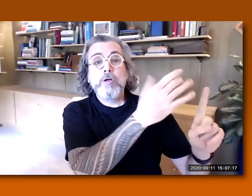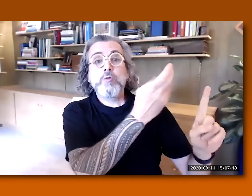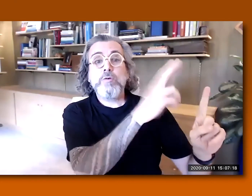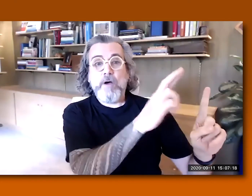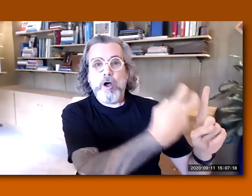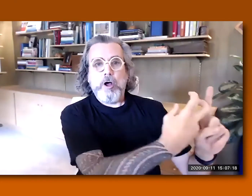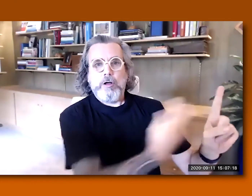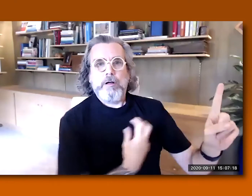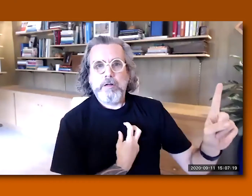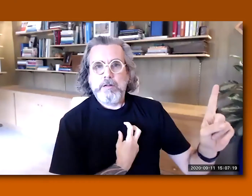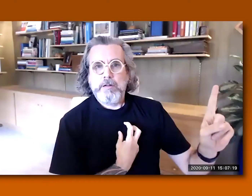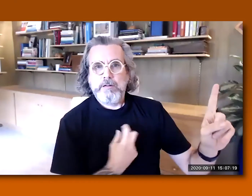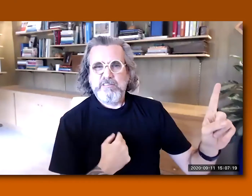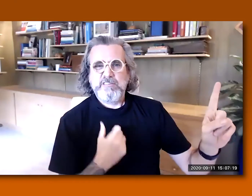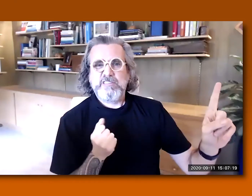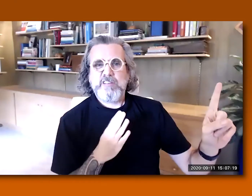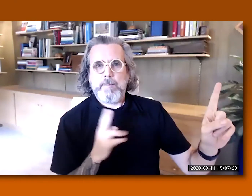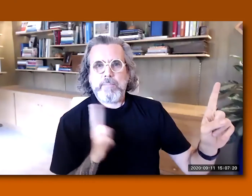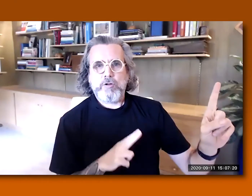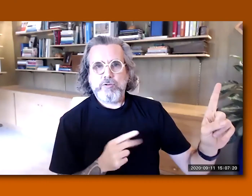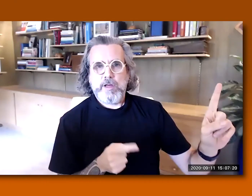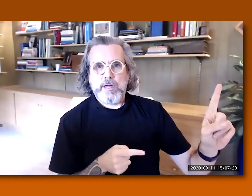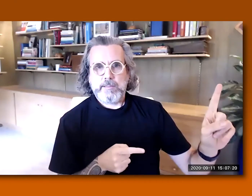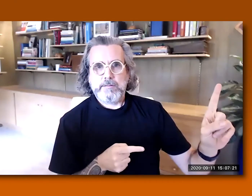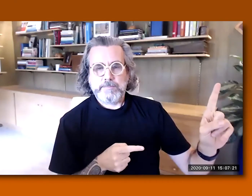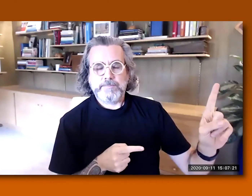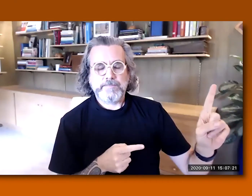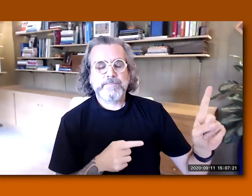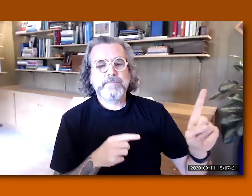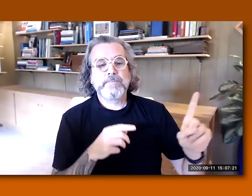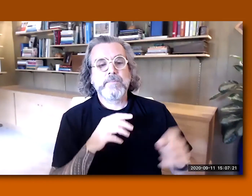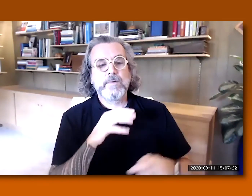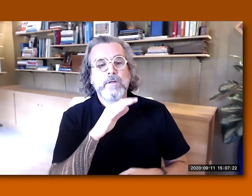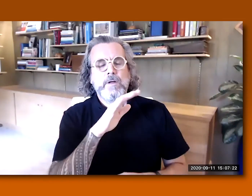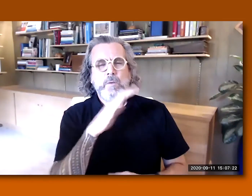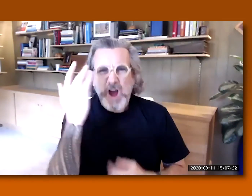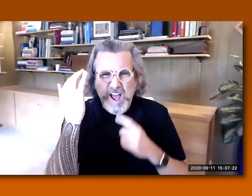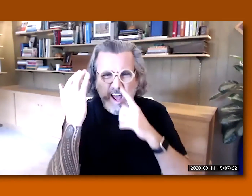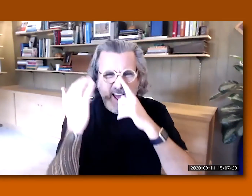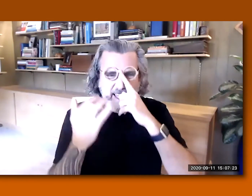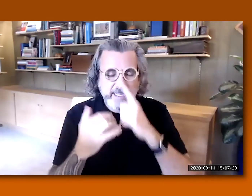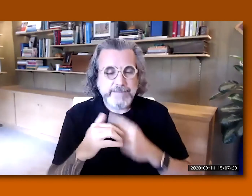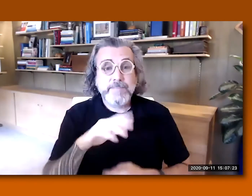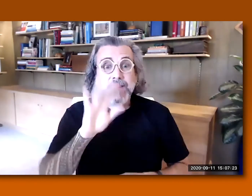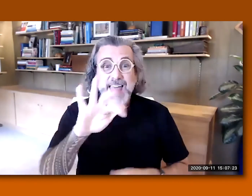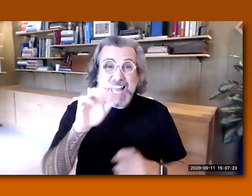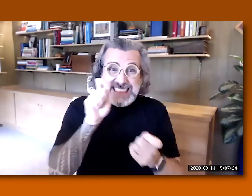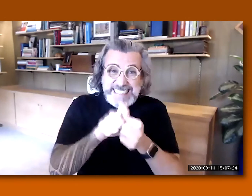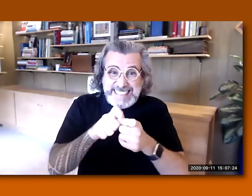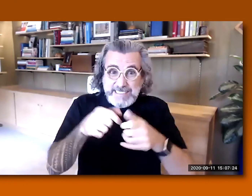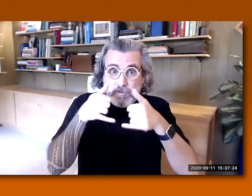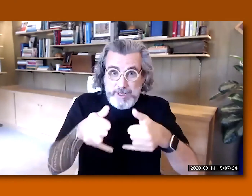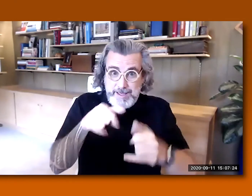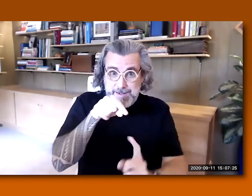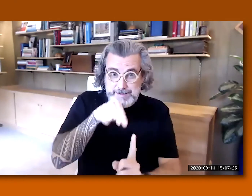so the funds go to the University of Rochester, and then we, RIT, as the subawardee, have a subcontract